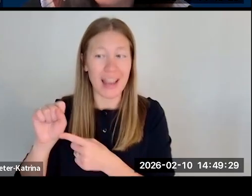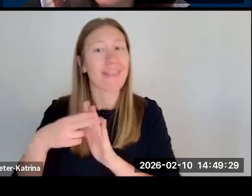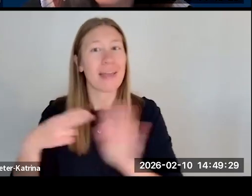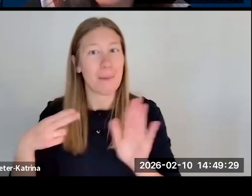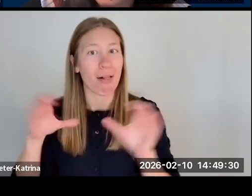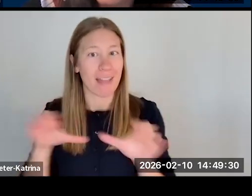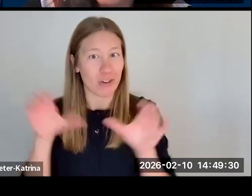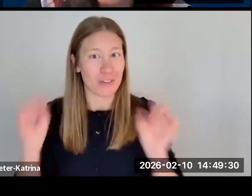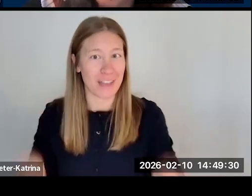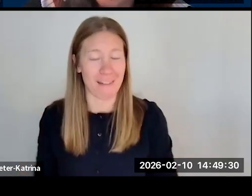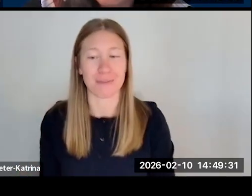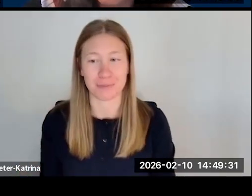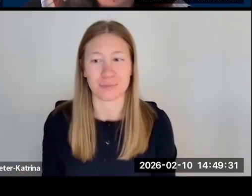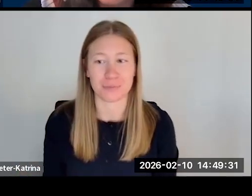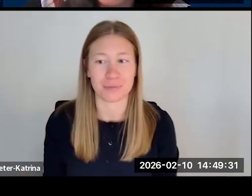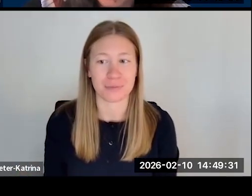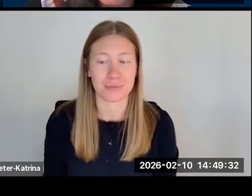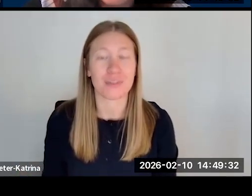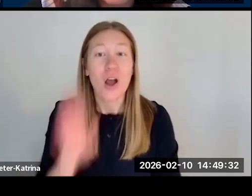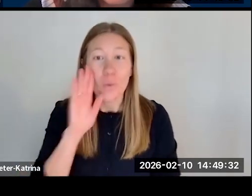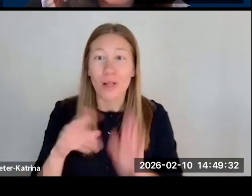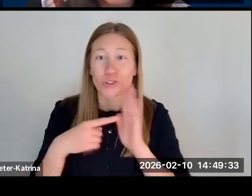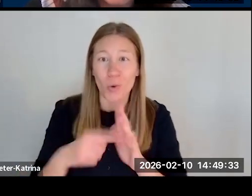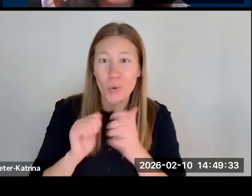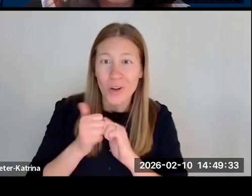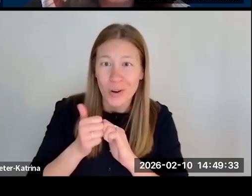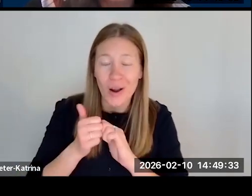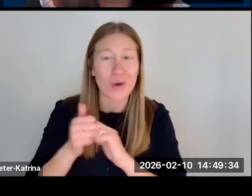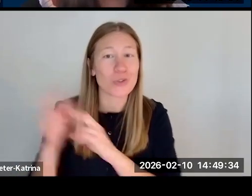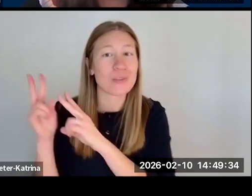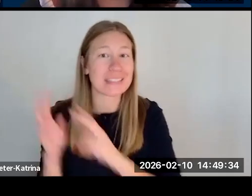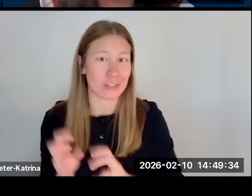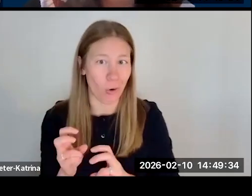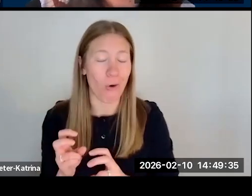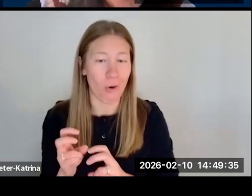how you can actually install Grackle docs in your Google Docs platform.